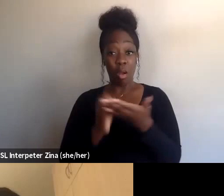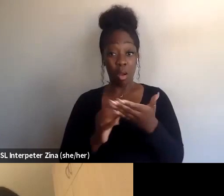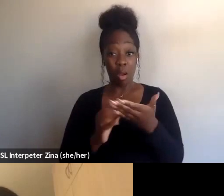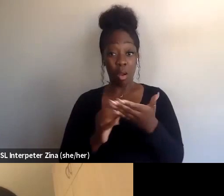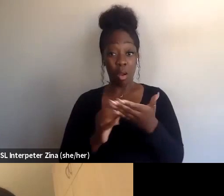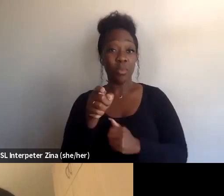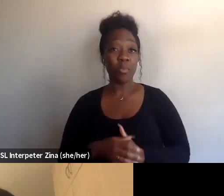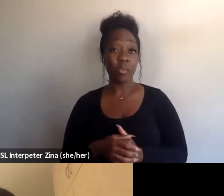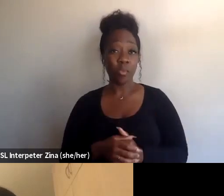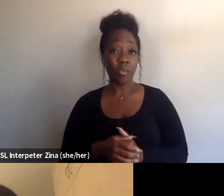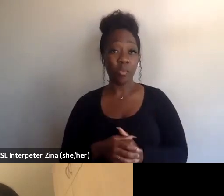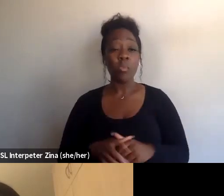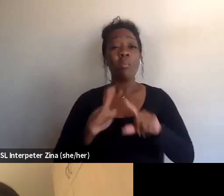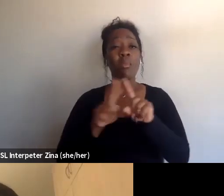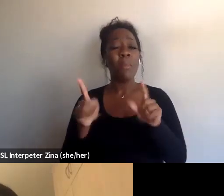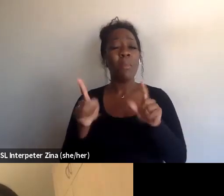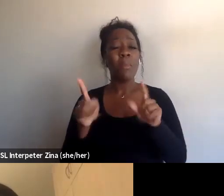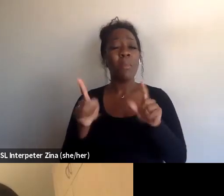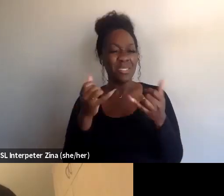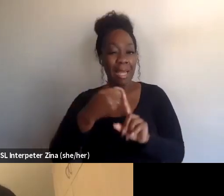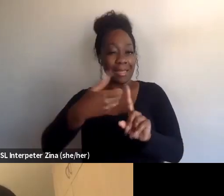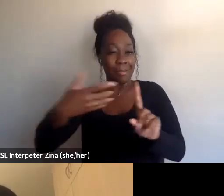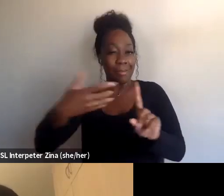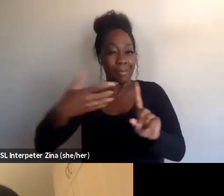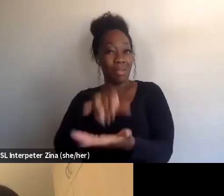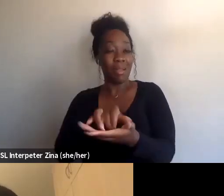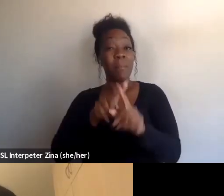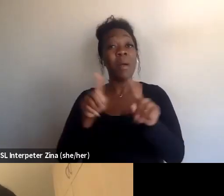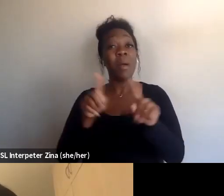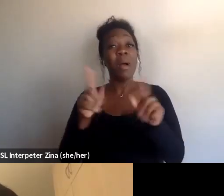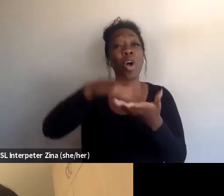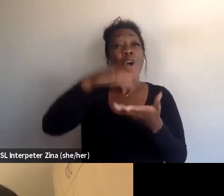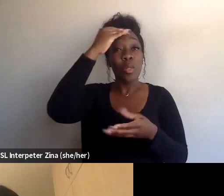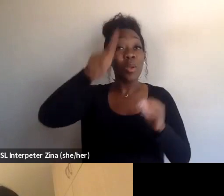And so to pivot on that I would love to learn a little bit more about your practice.